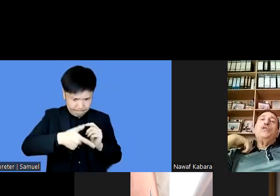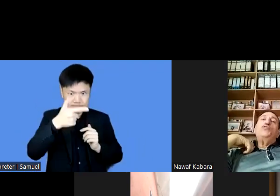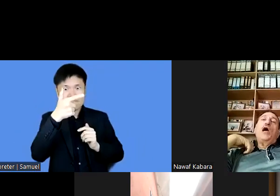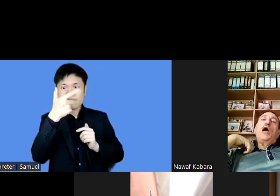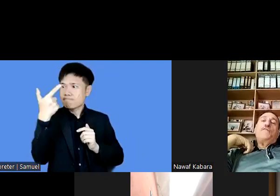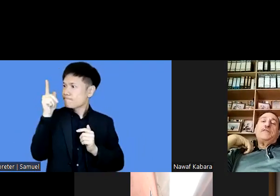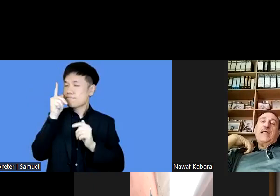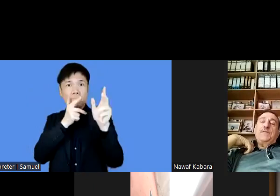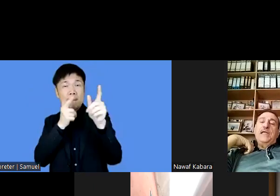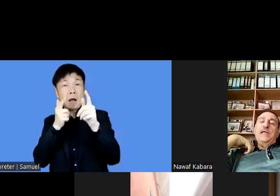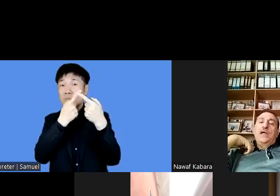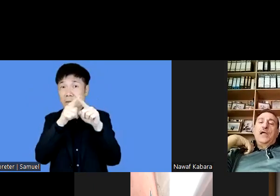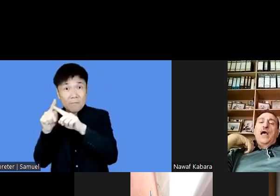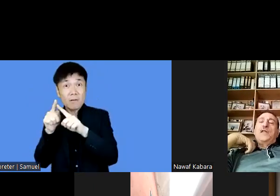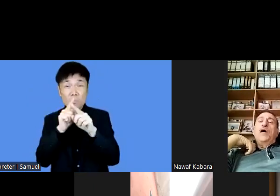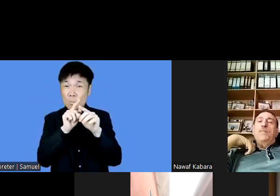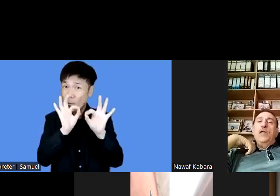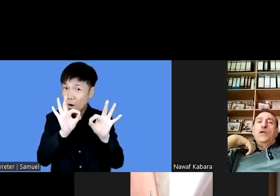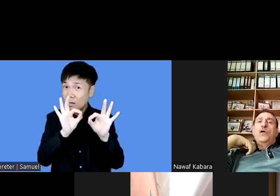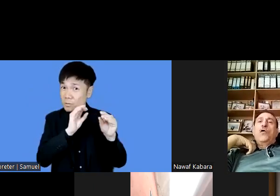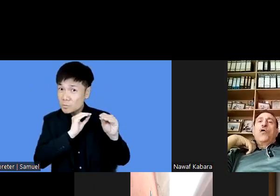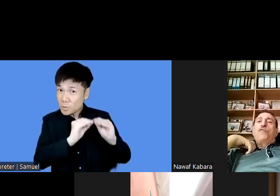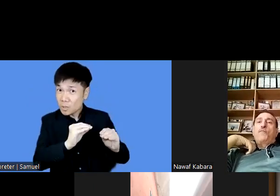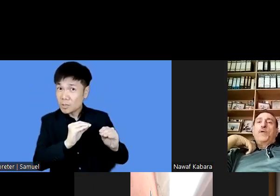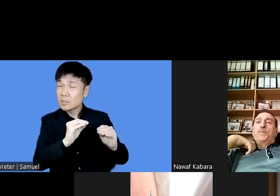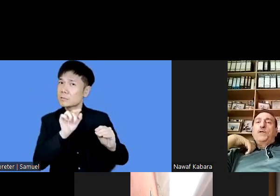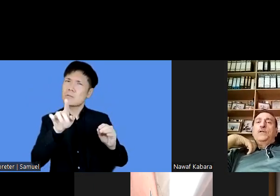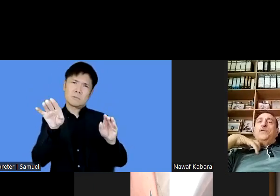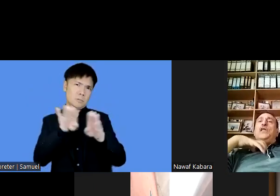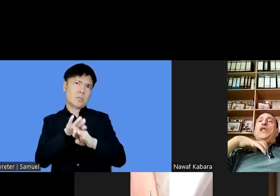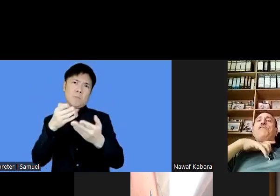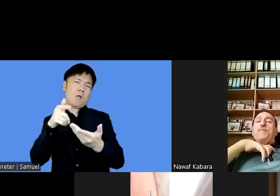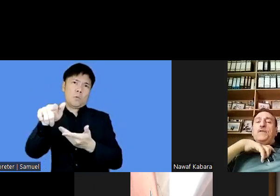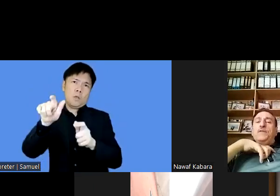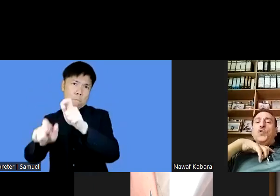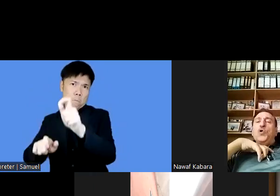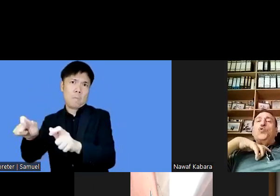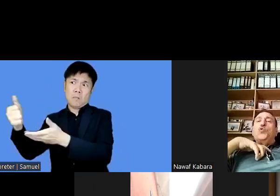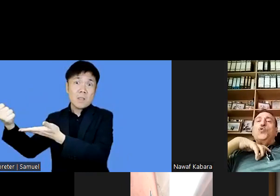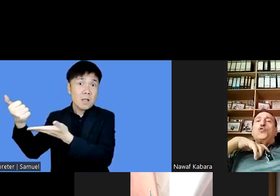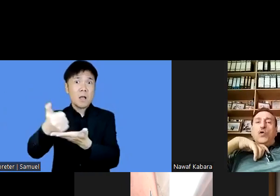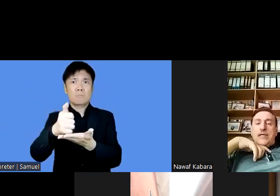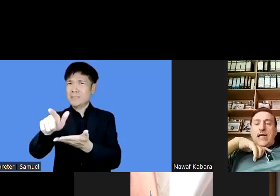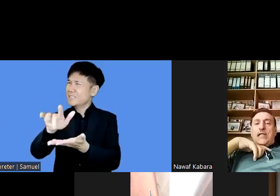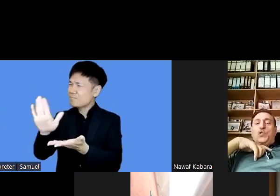We need to have the same thing, an army of people, relief people who knows what to do